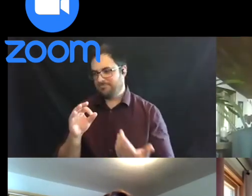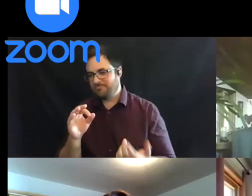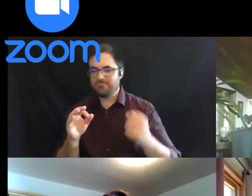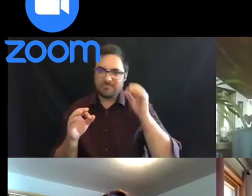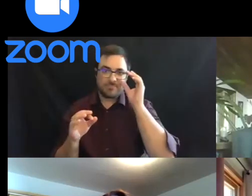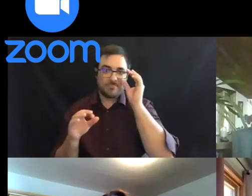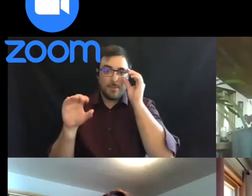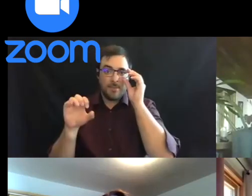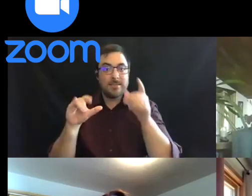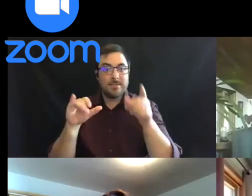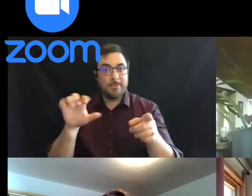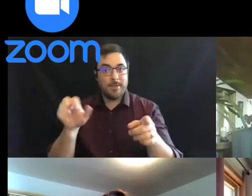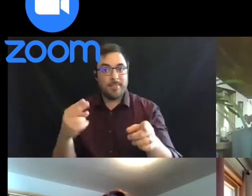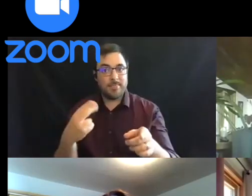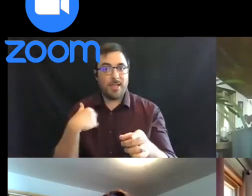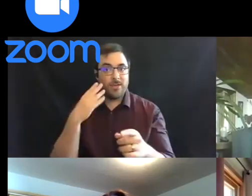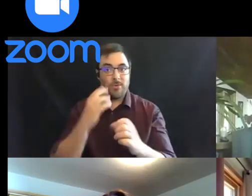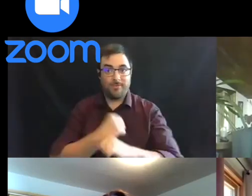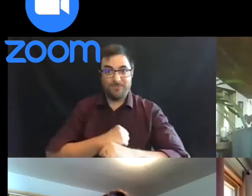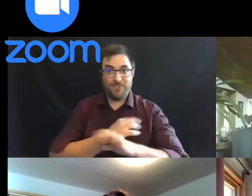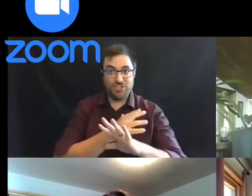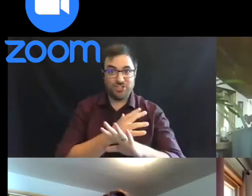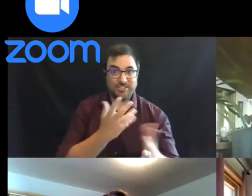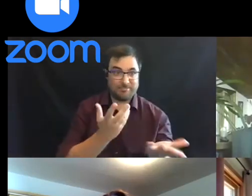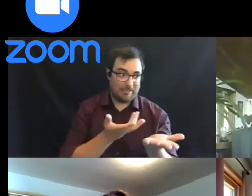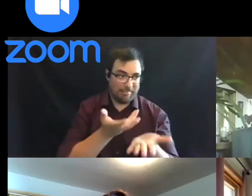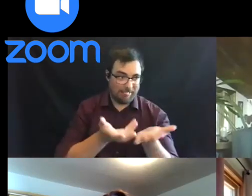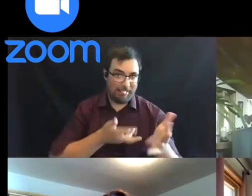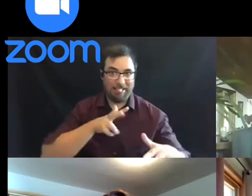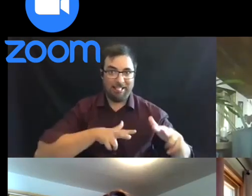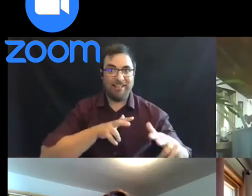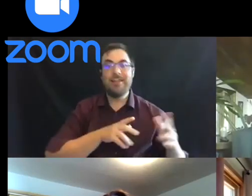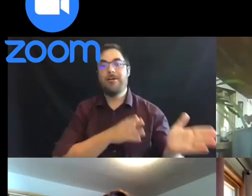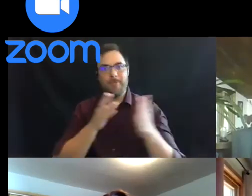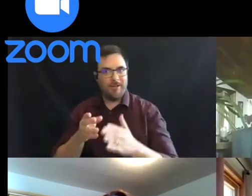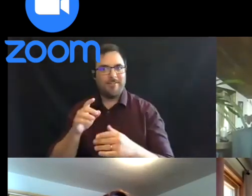saying that virtually might not be the way to go, but for families that have young kids